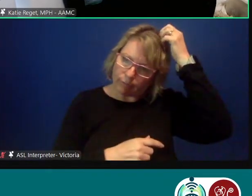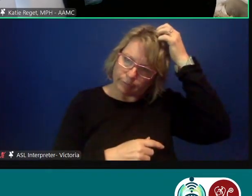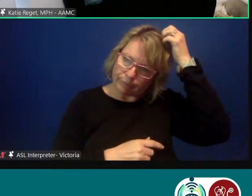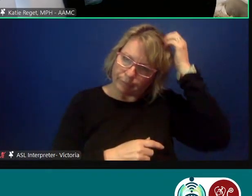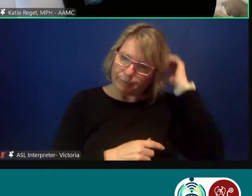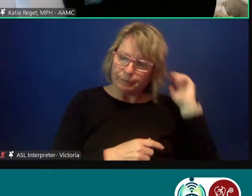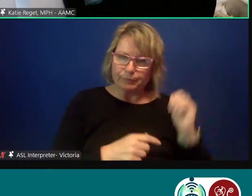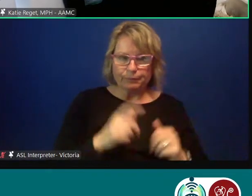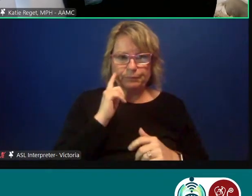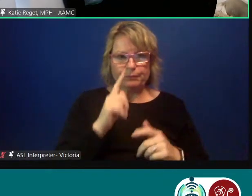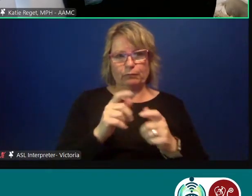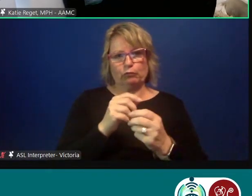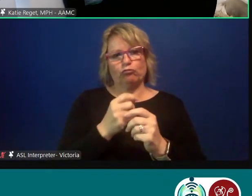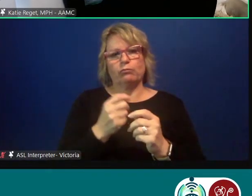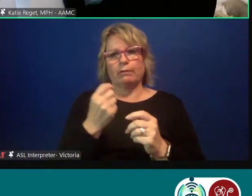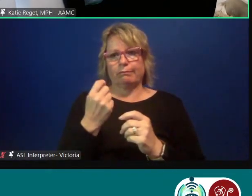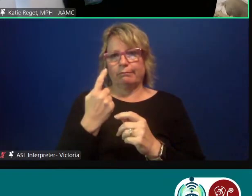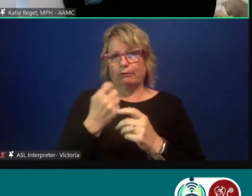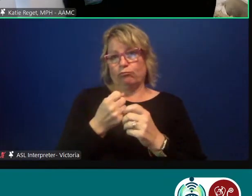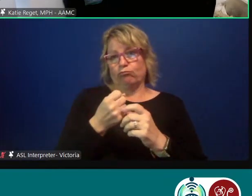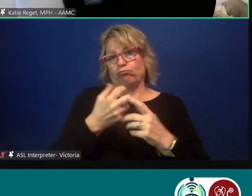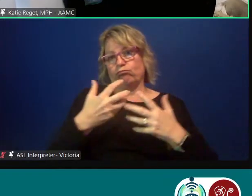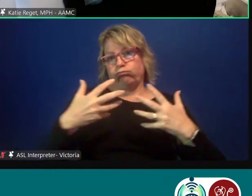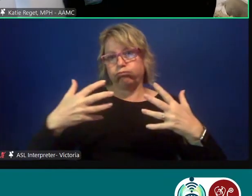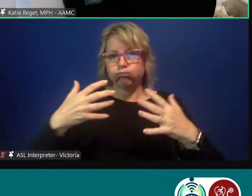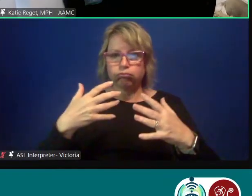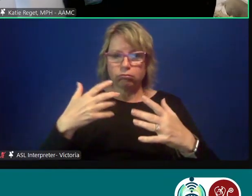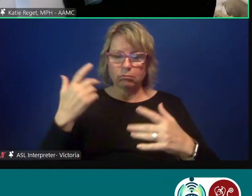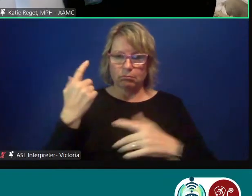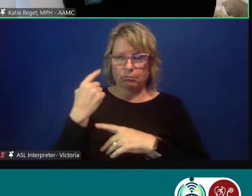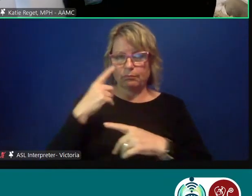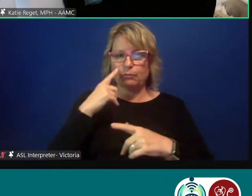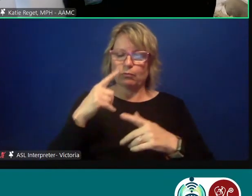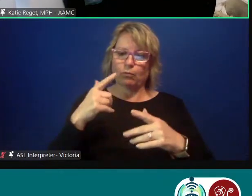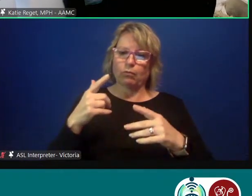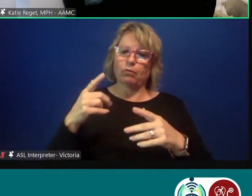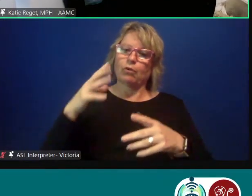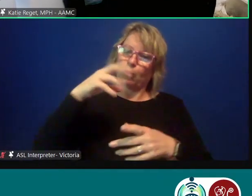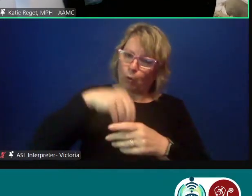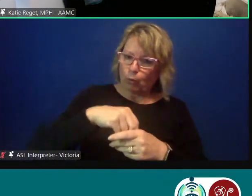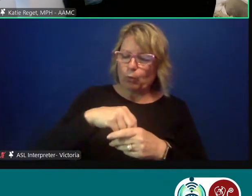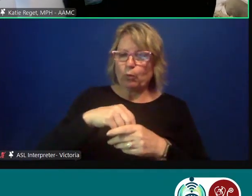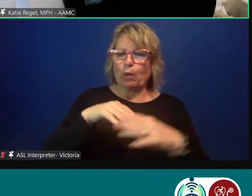and expanded its focus under this action plan to include access to telehealth for patients with.